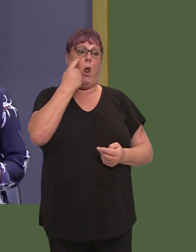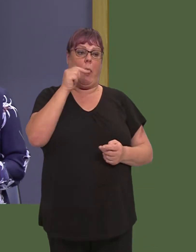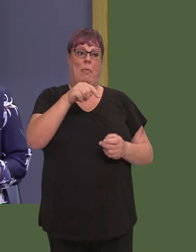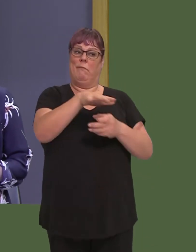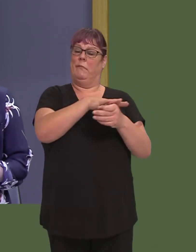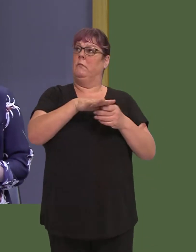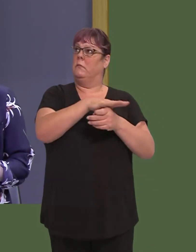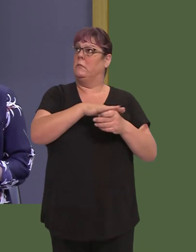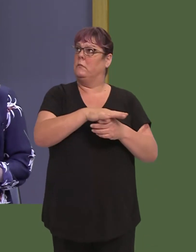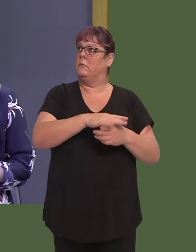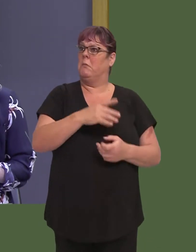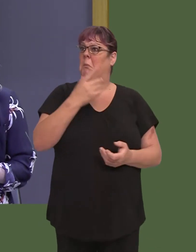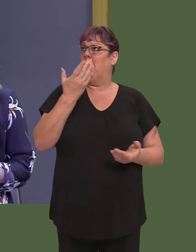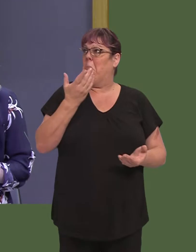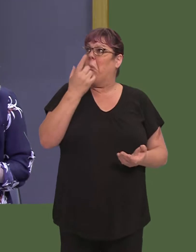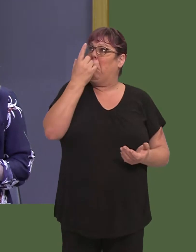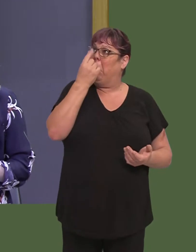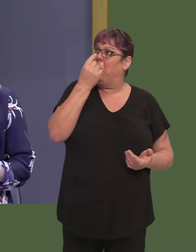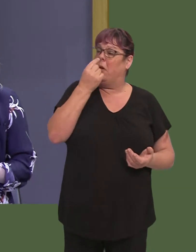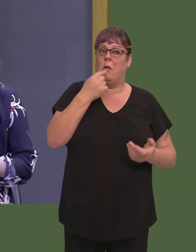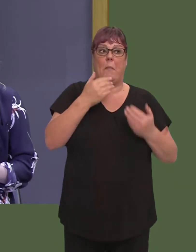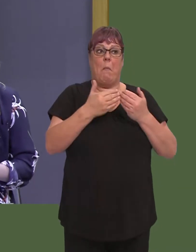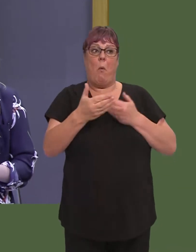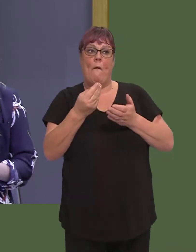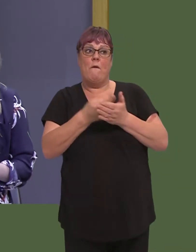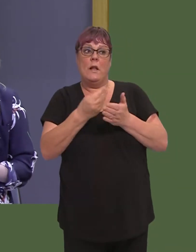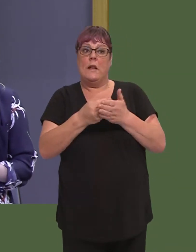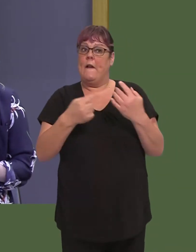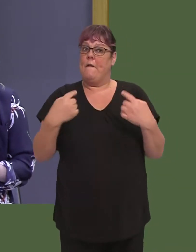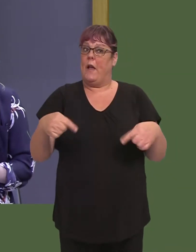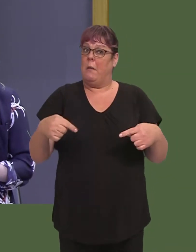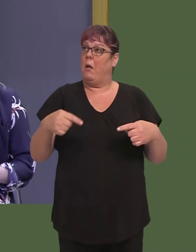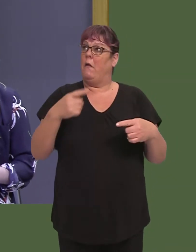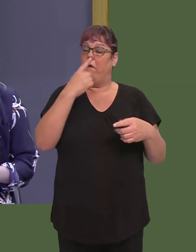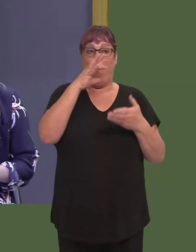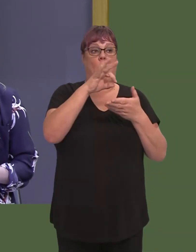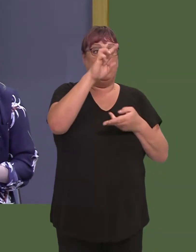Because perhaps there would be more funding available for affordable housing if some of